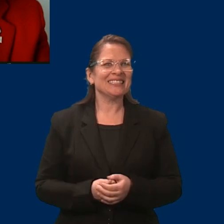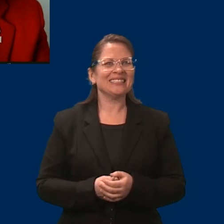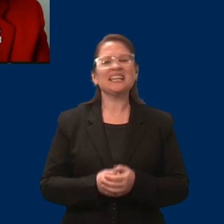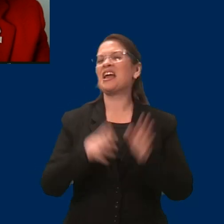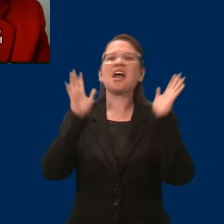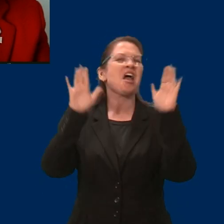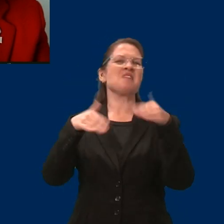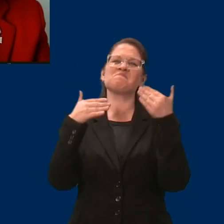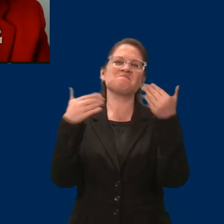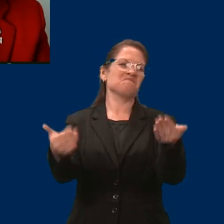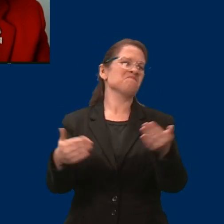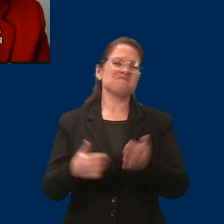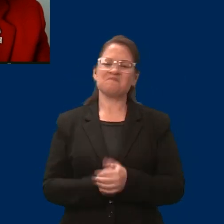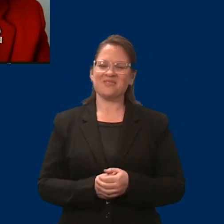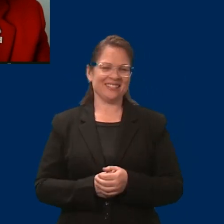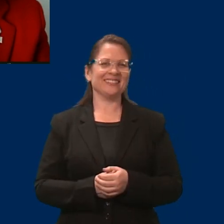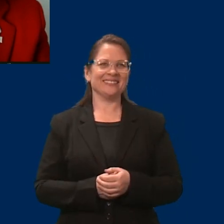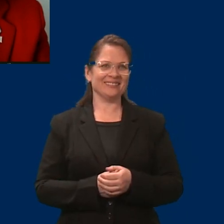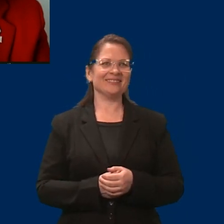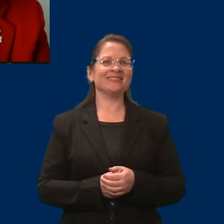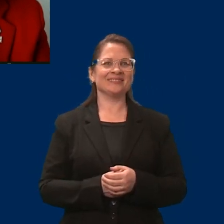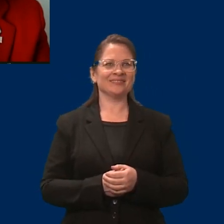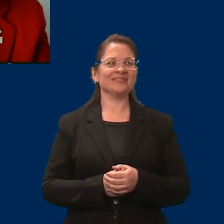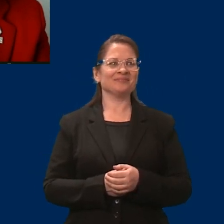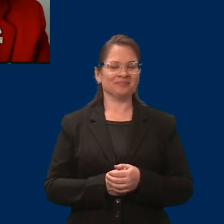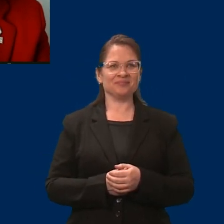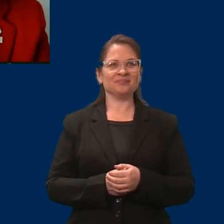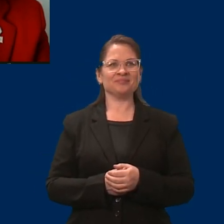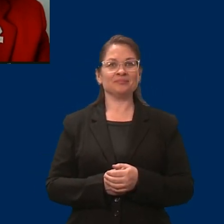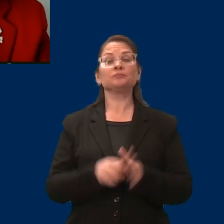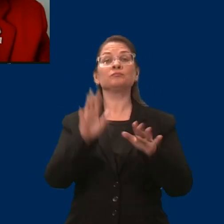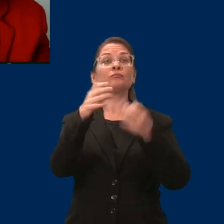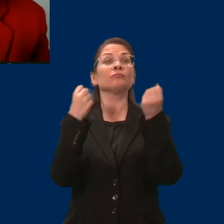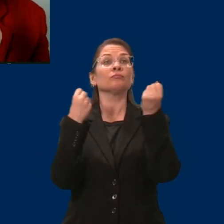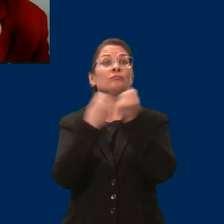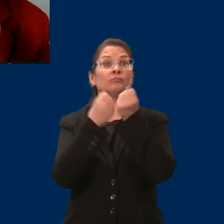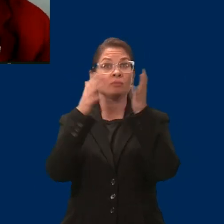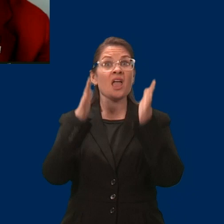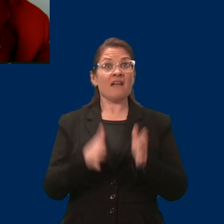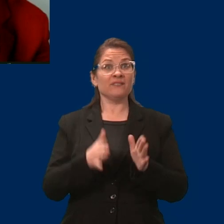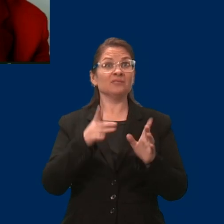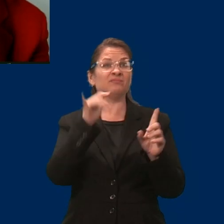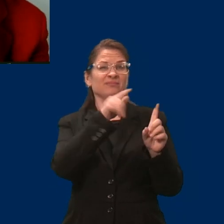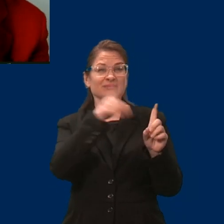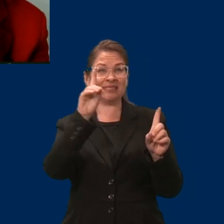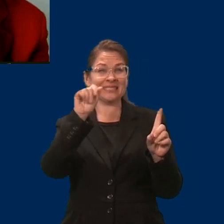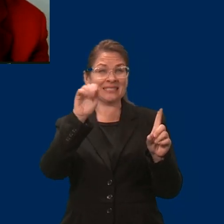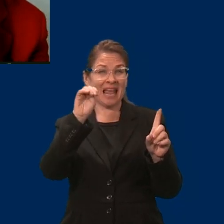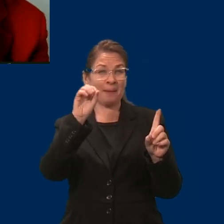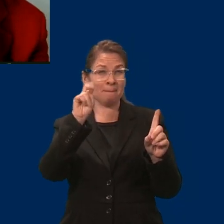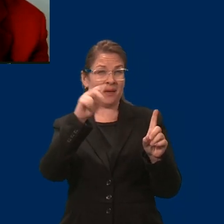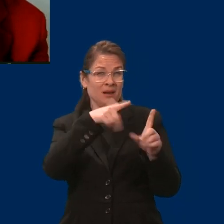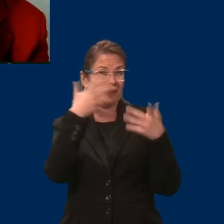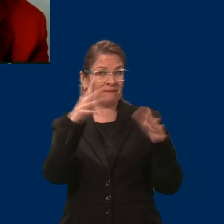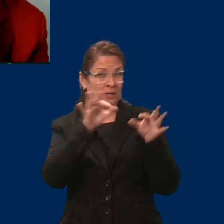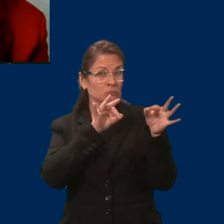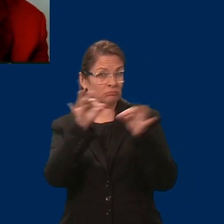So some advocates such as Damon shared some ideas to increase the workforce. This includes allowing home care workers